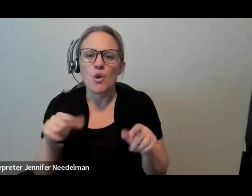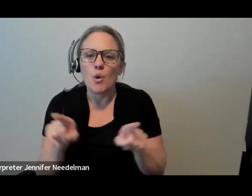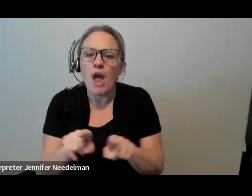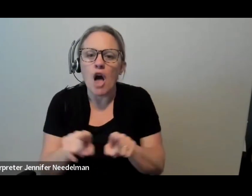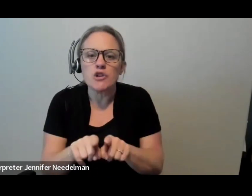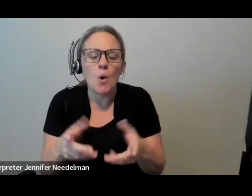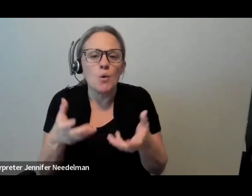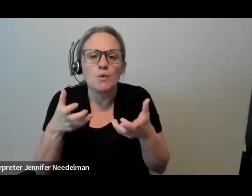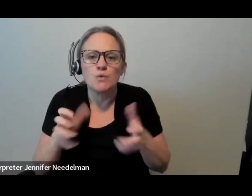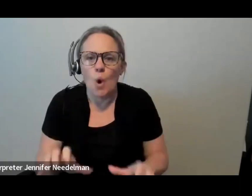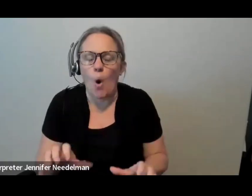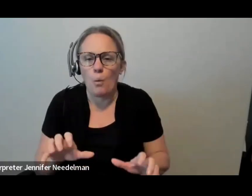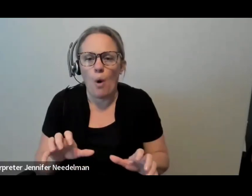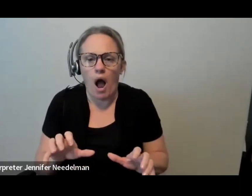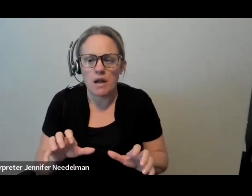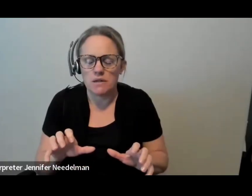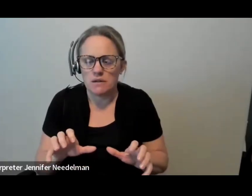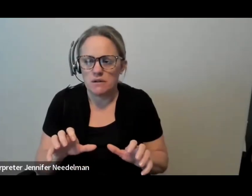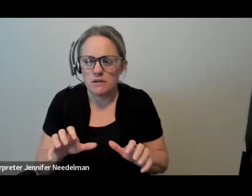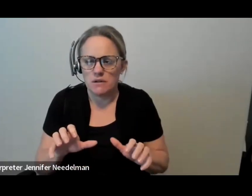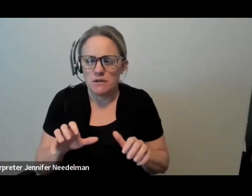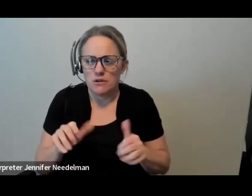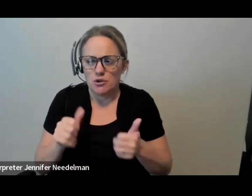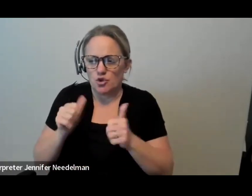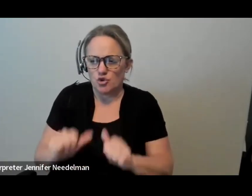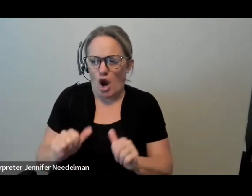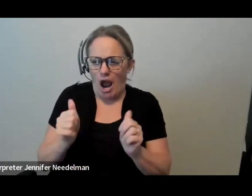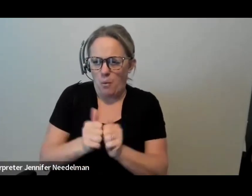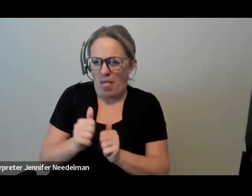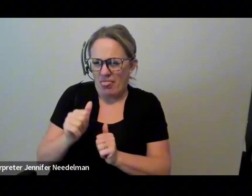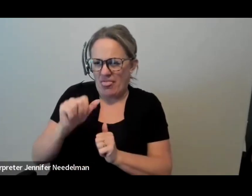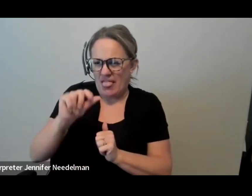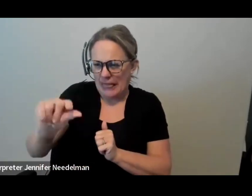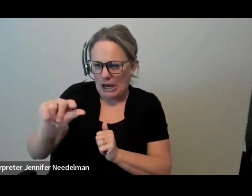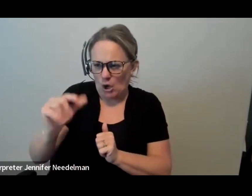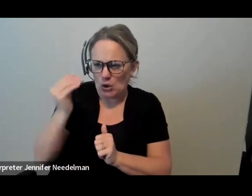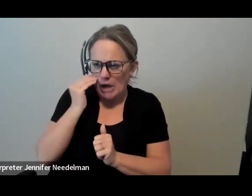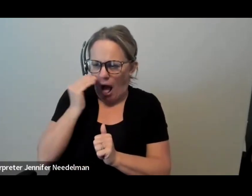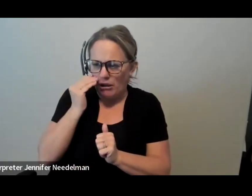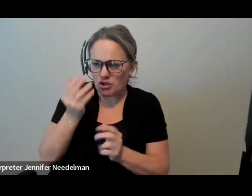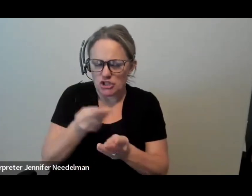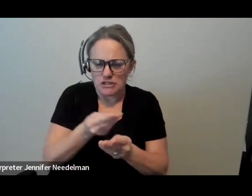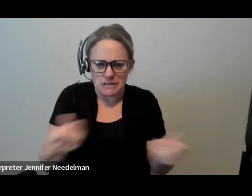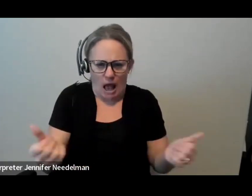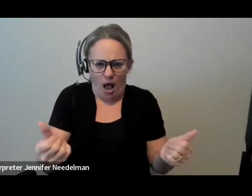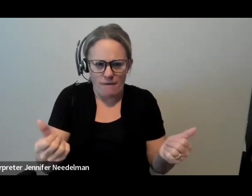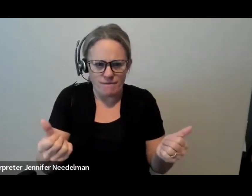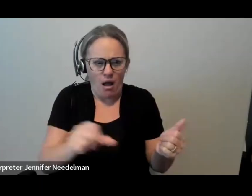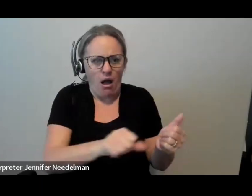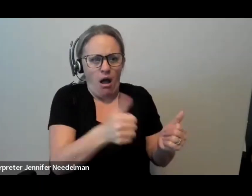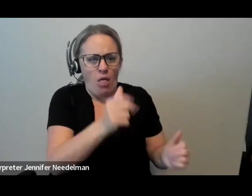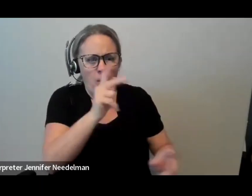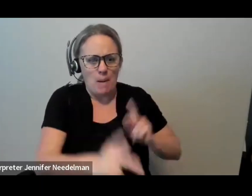try to, with little knowledge in one space solve other people's problems without enough insight.